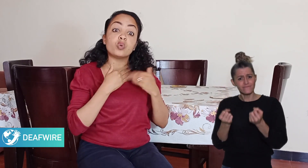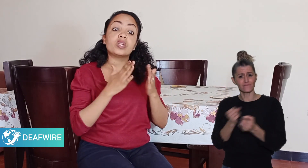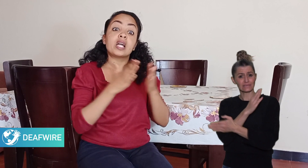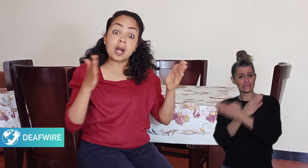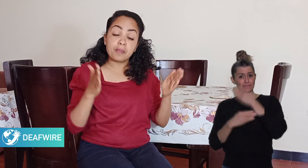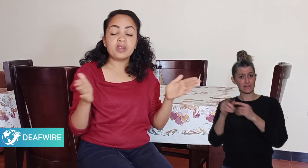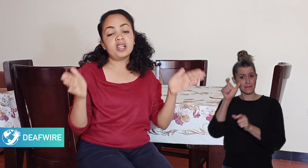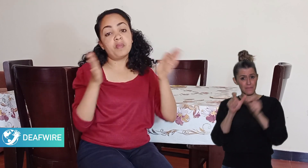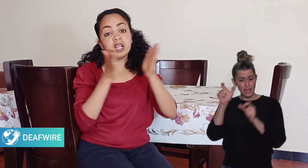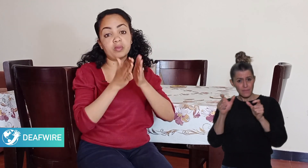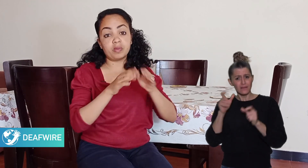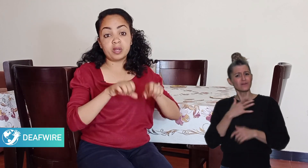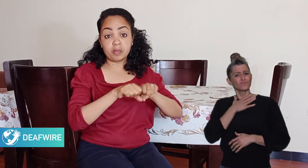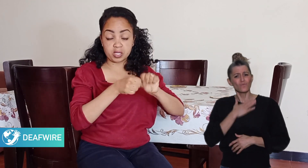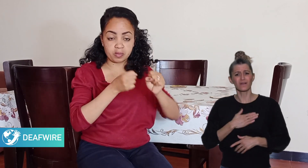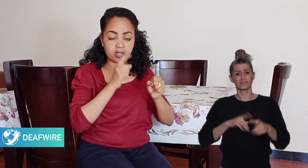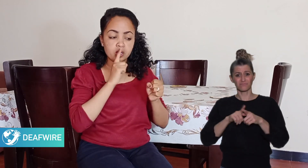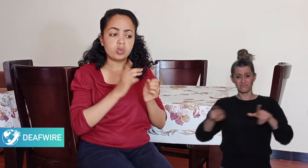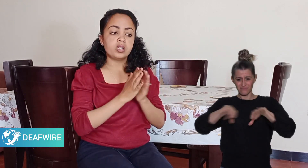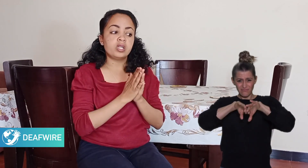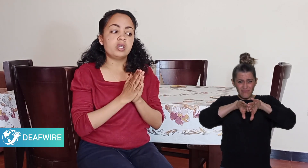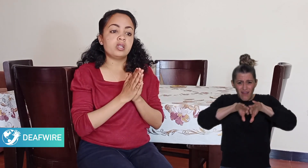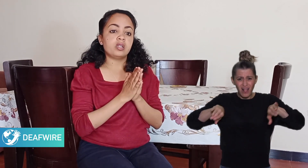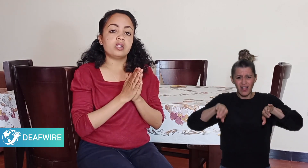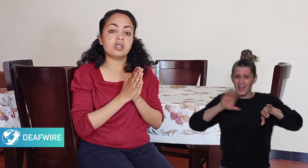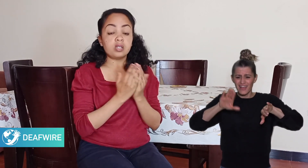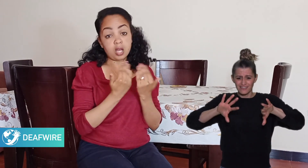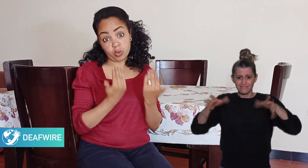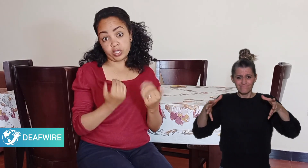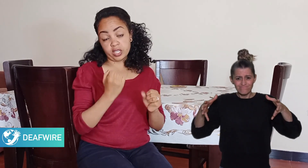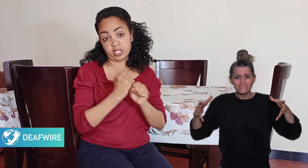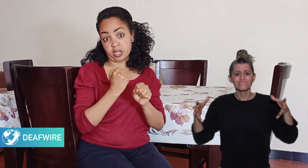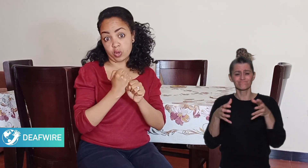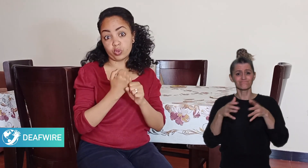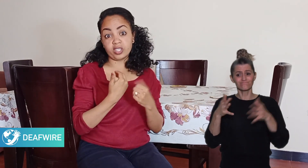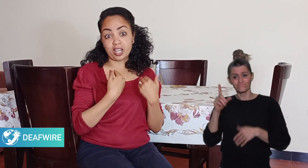awareness about disabled people, and to close the gap